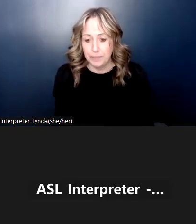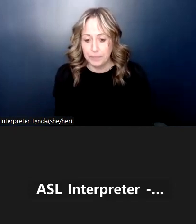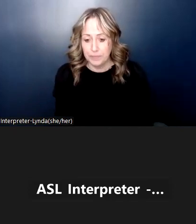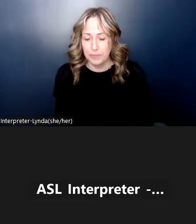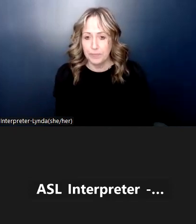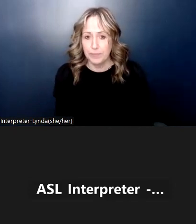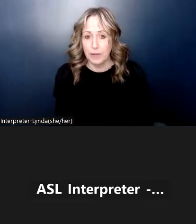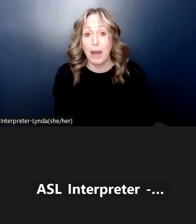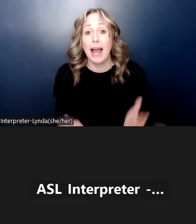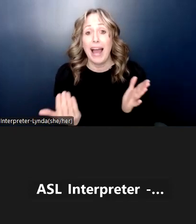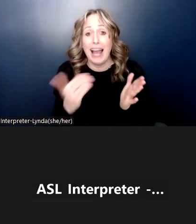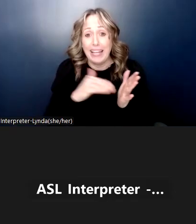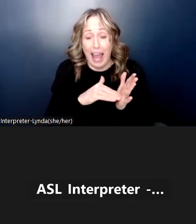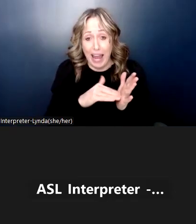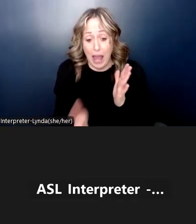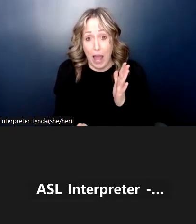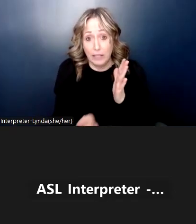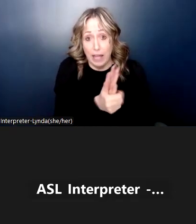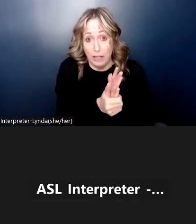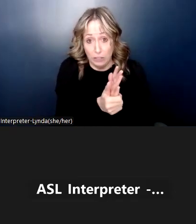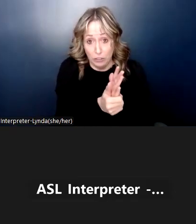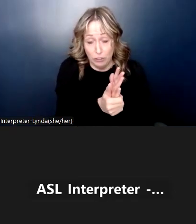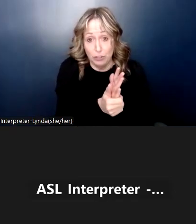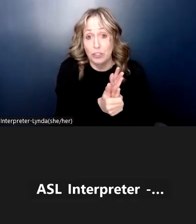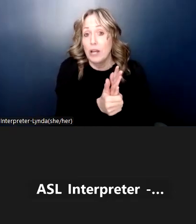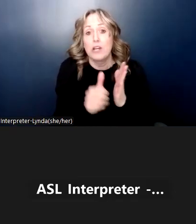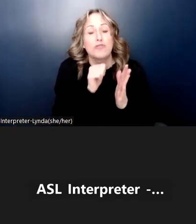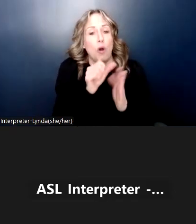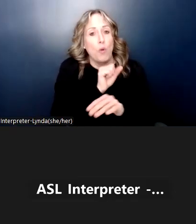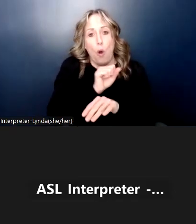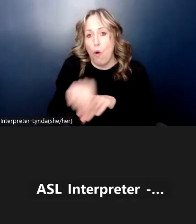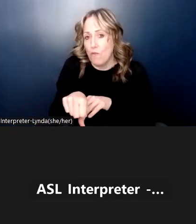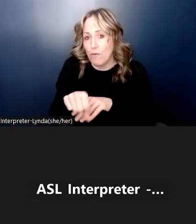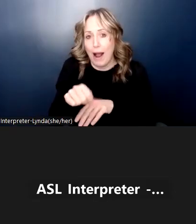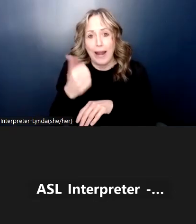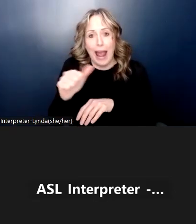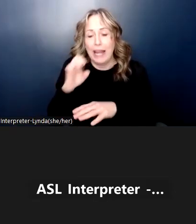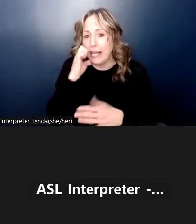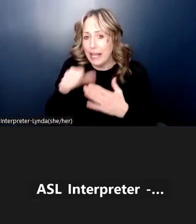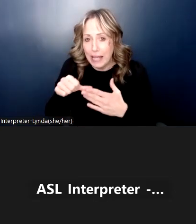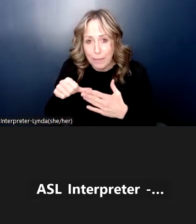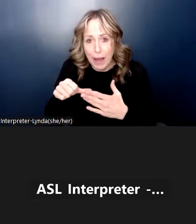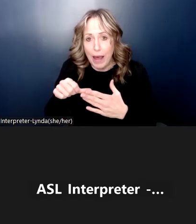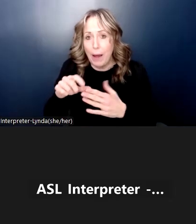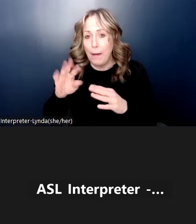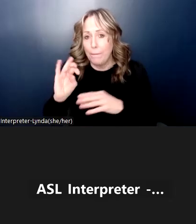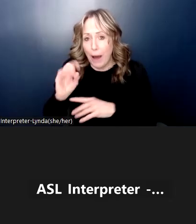But again, the attachments do not override any email boxes or SharePoint or DocuSign.